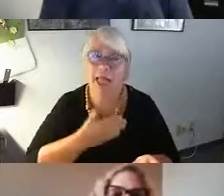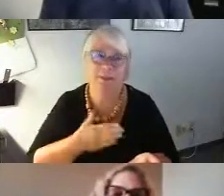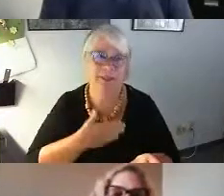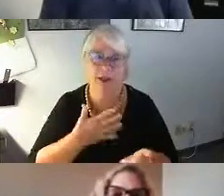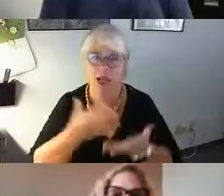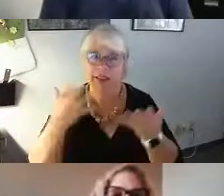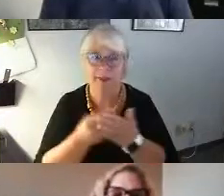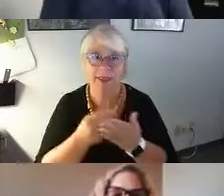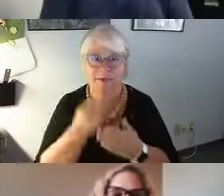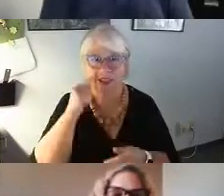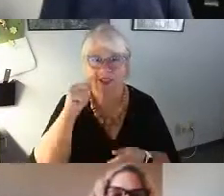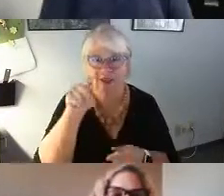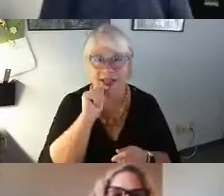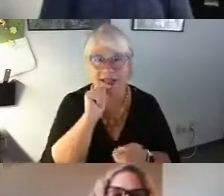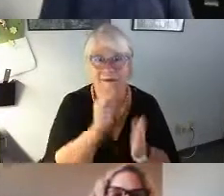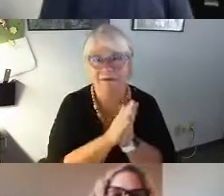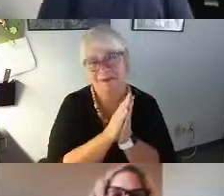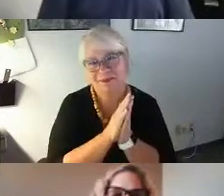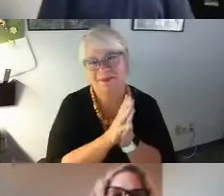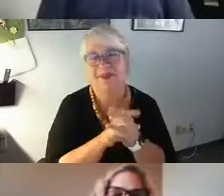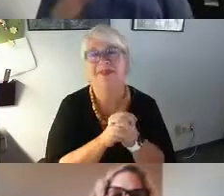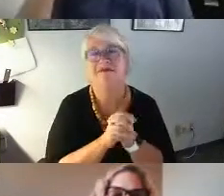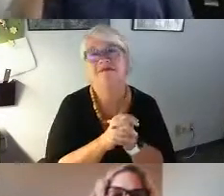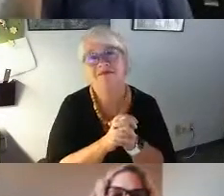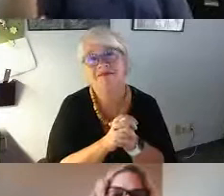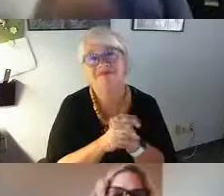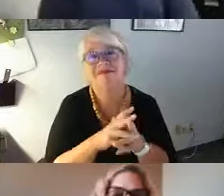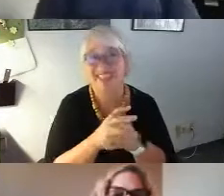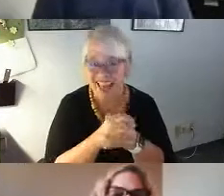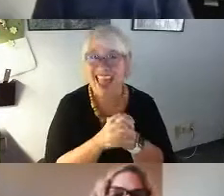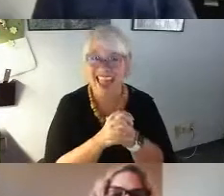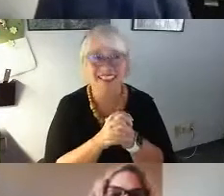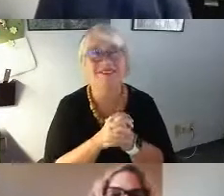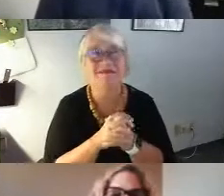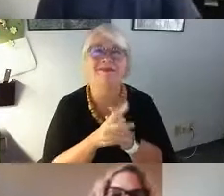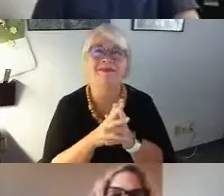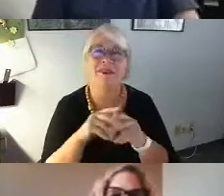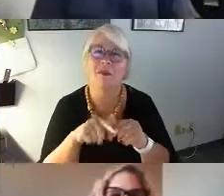The incoming money makes Tom happy. Tom: Yes!